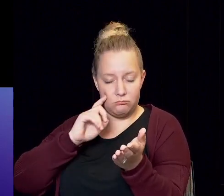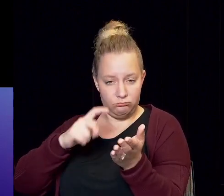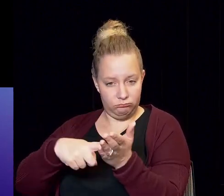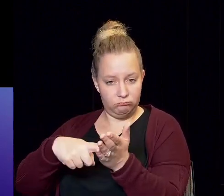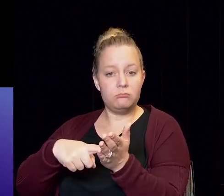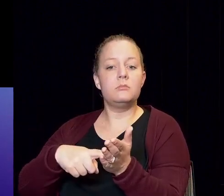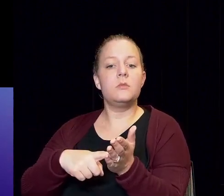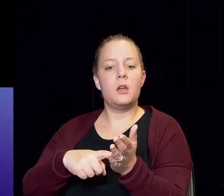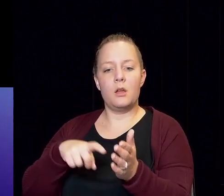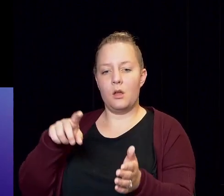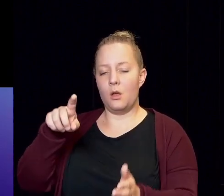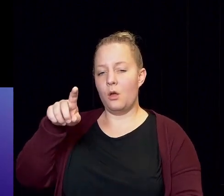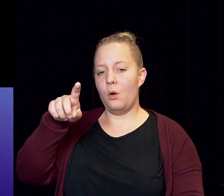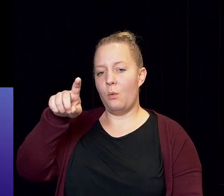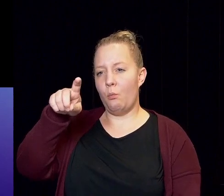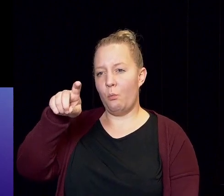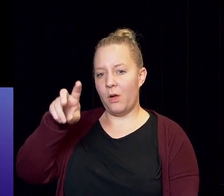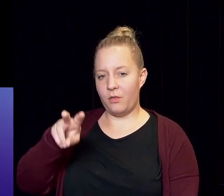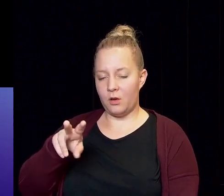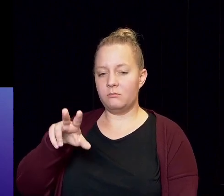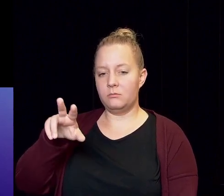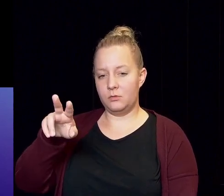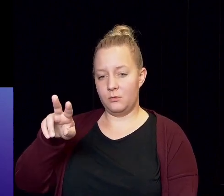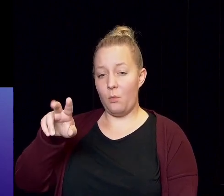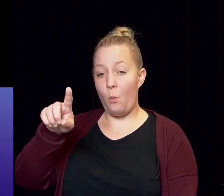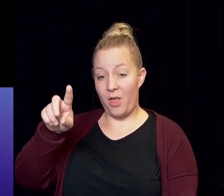of the way and then two-thirds of the way, that there are these like dashed lines.